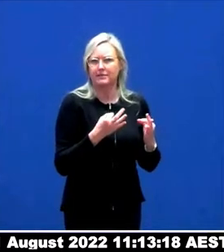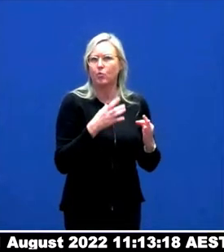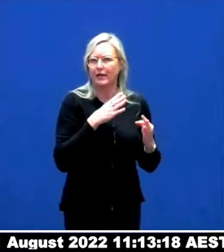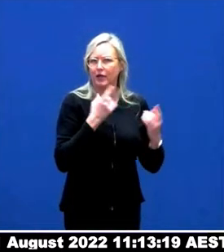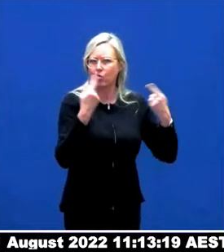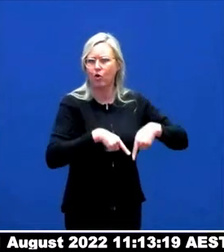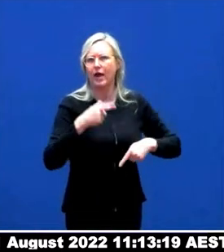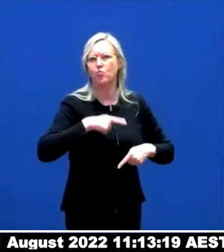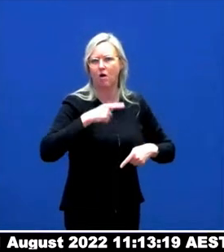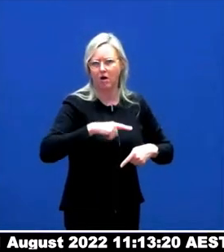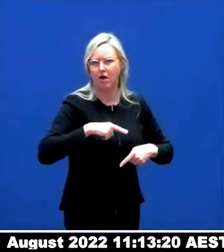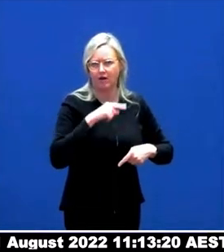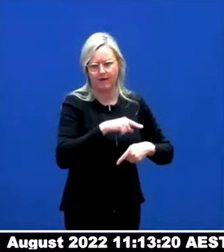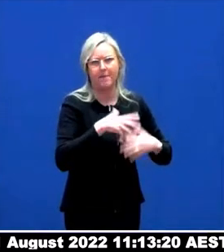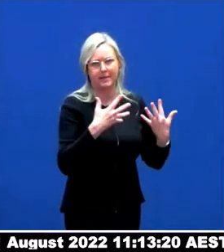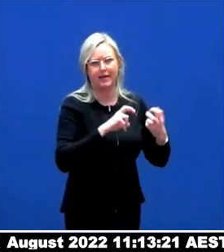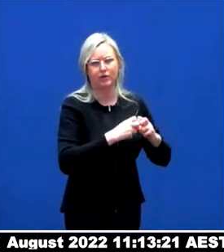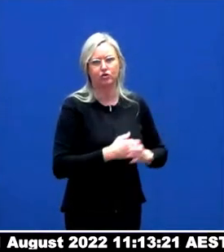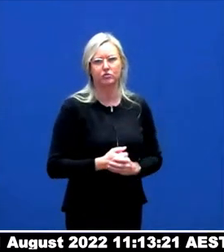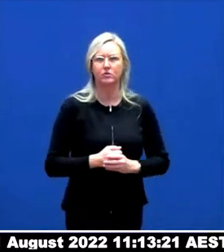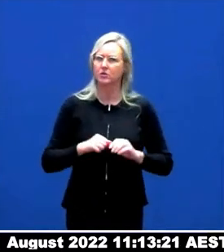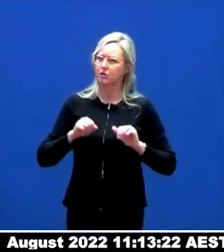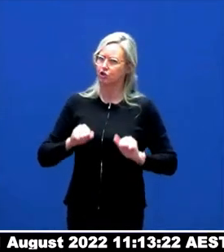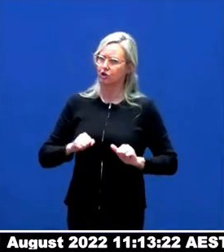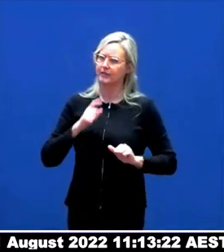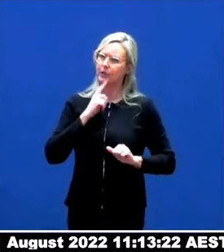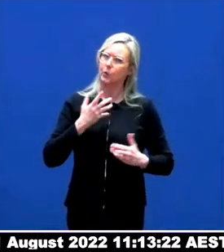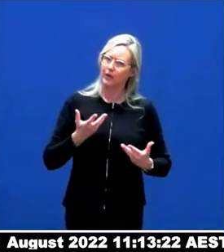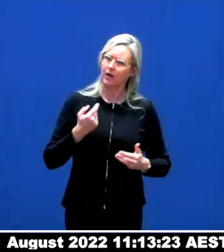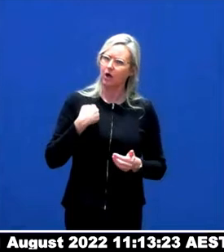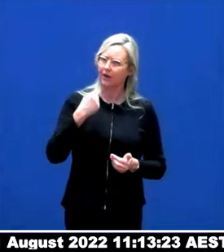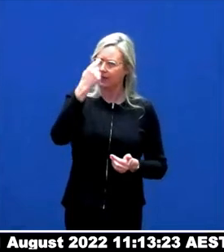Yes. Well, I rather thought that there might be something to be said for a National